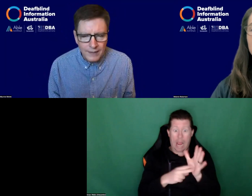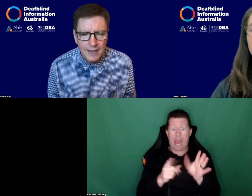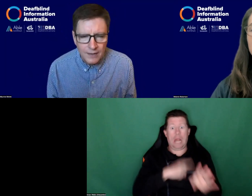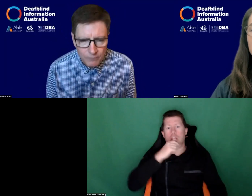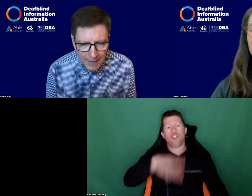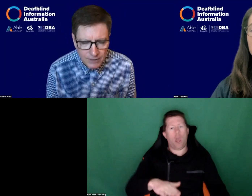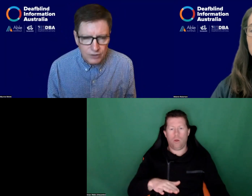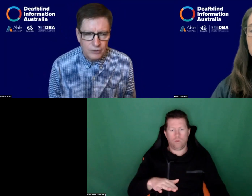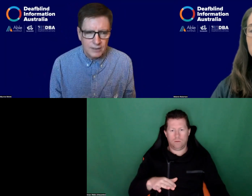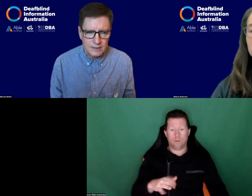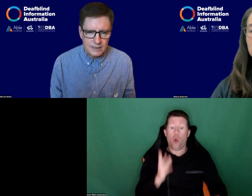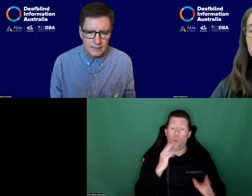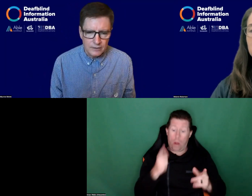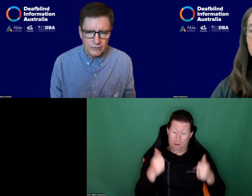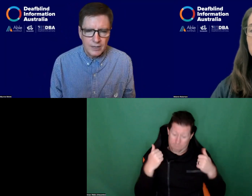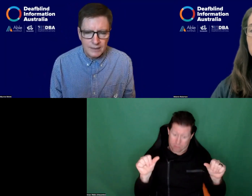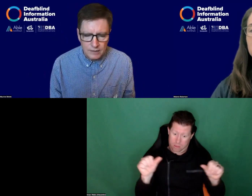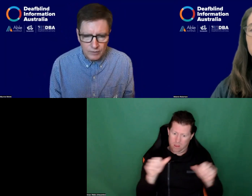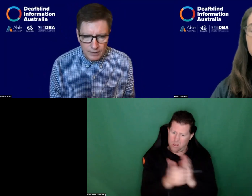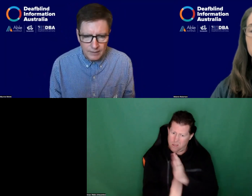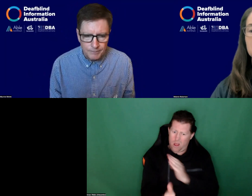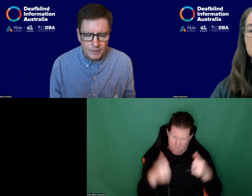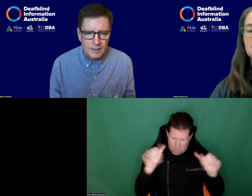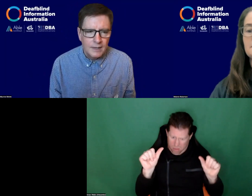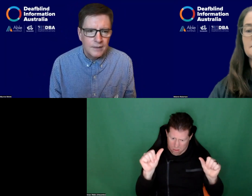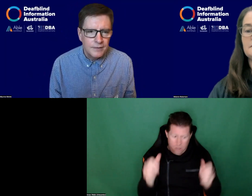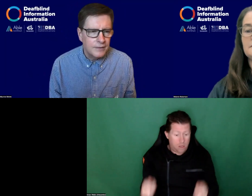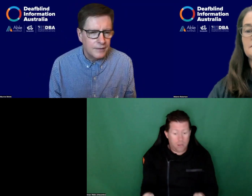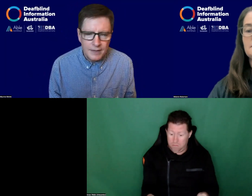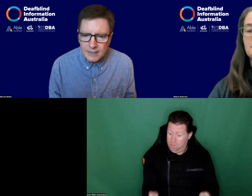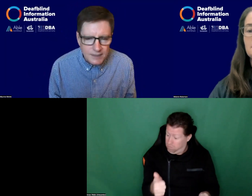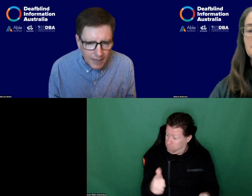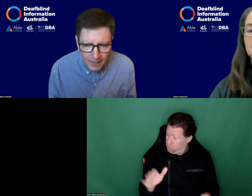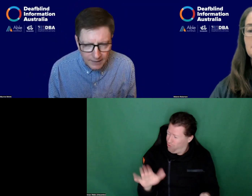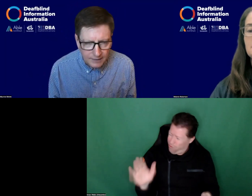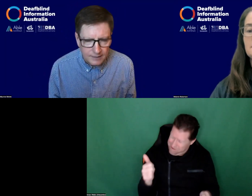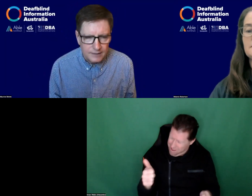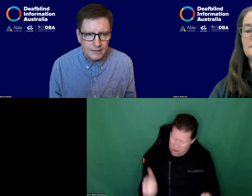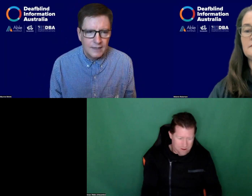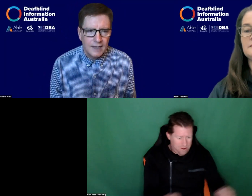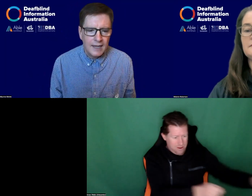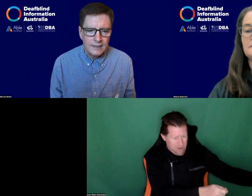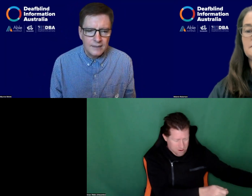When they have mastered a skill or an activity it's done.